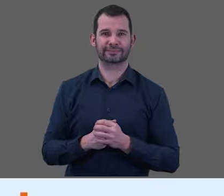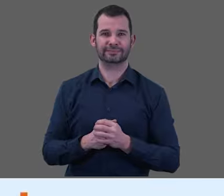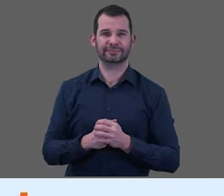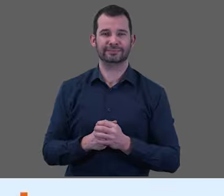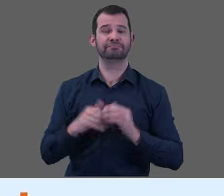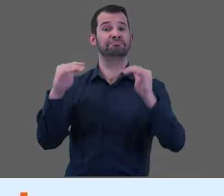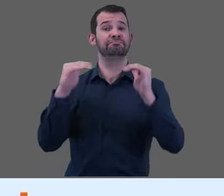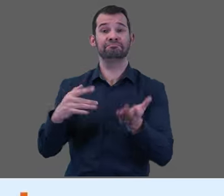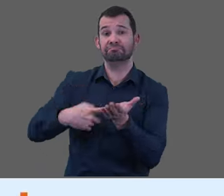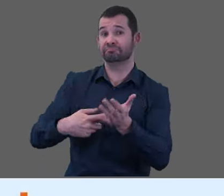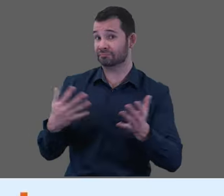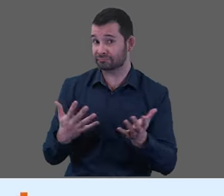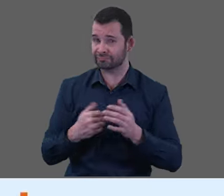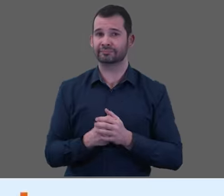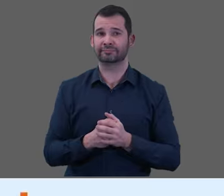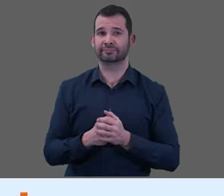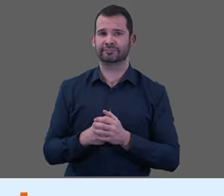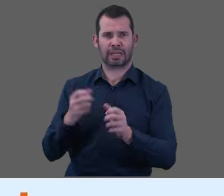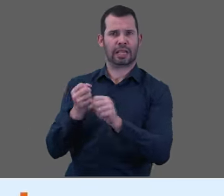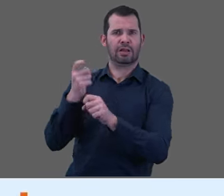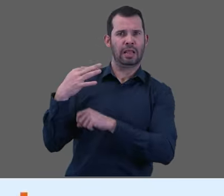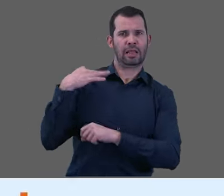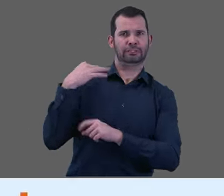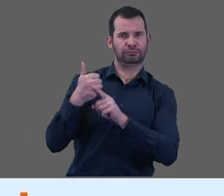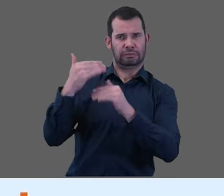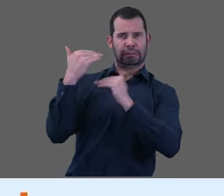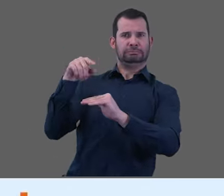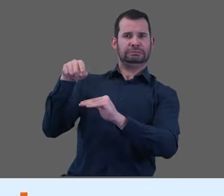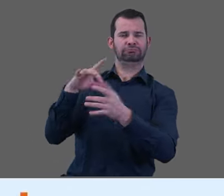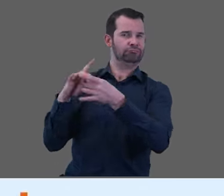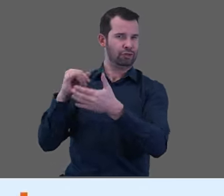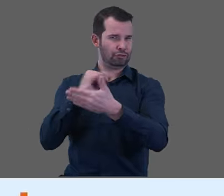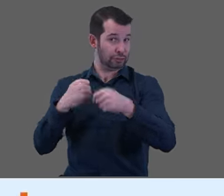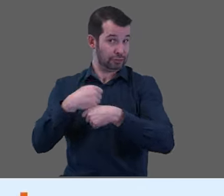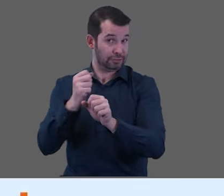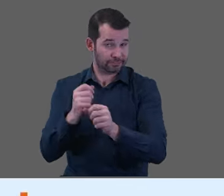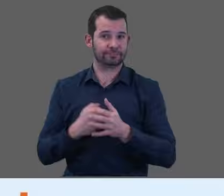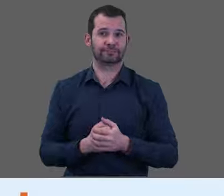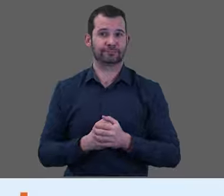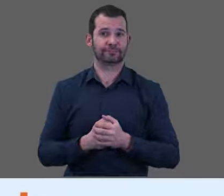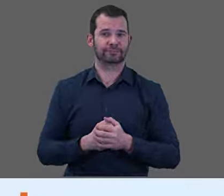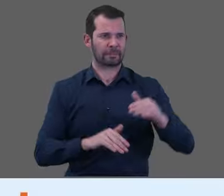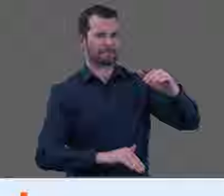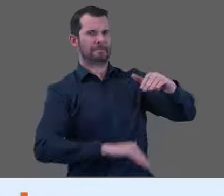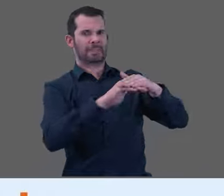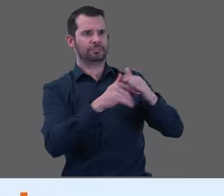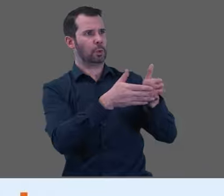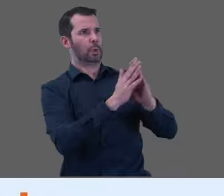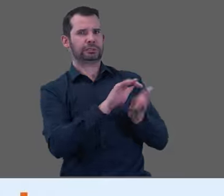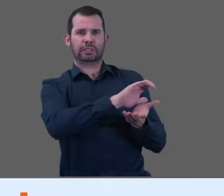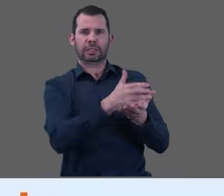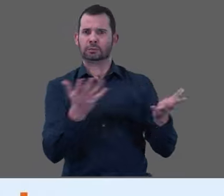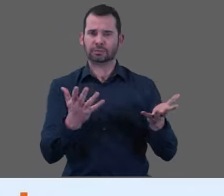Next, we will discuss annual application limits in Artistic Creation and maximum request amounts.